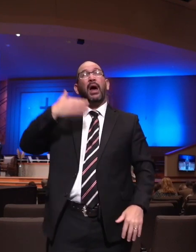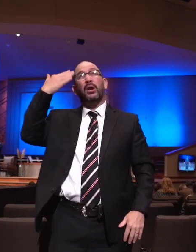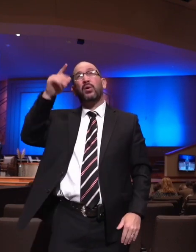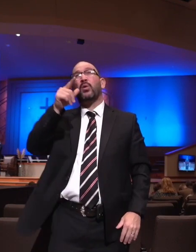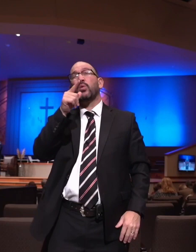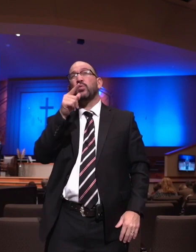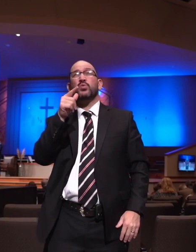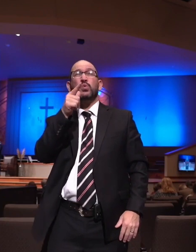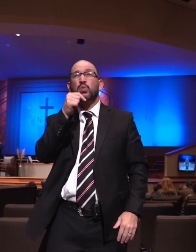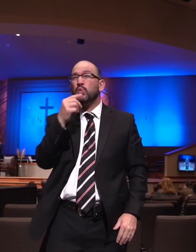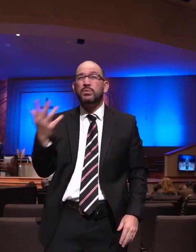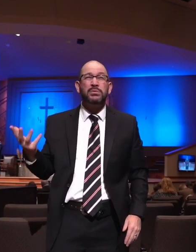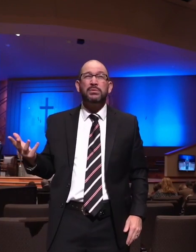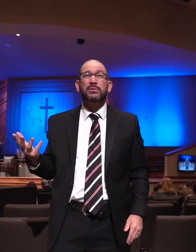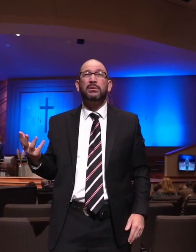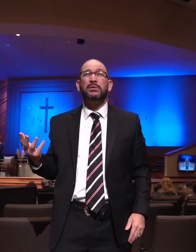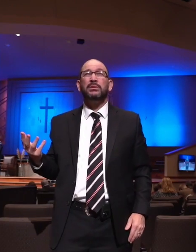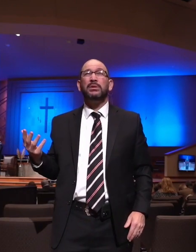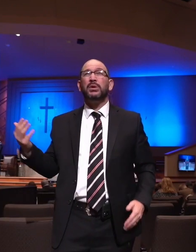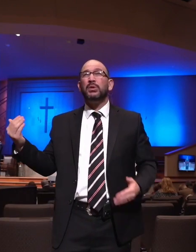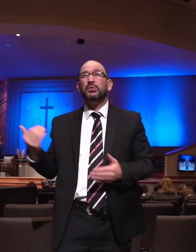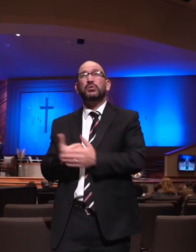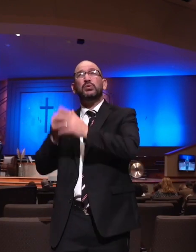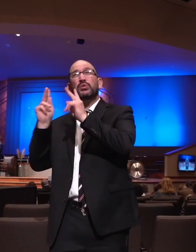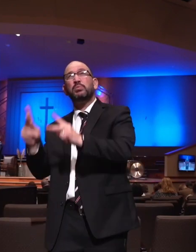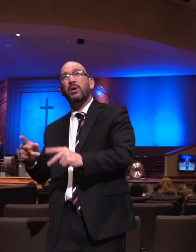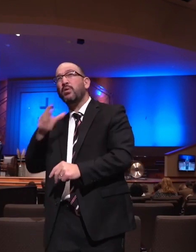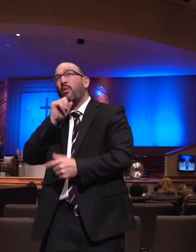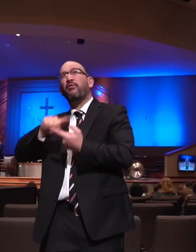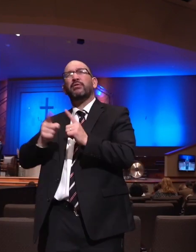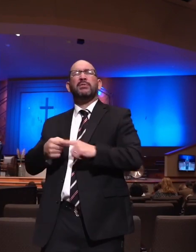I've never met or someone I know really well